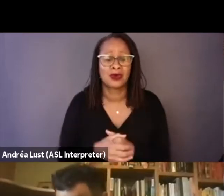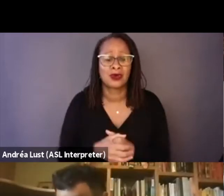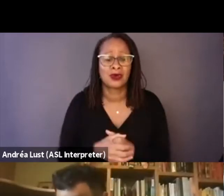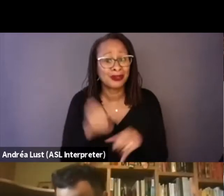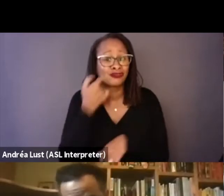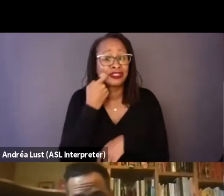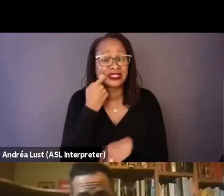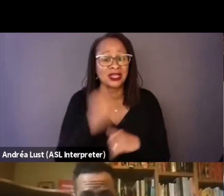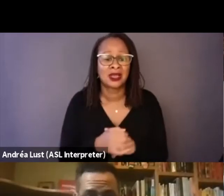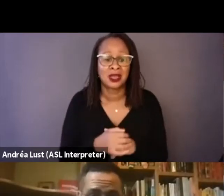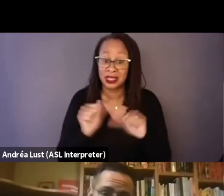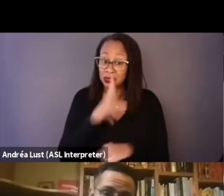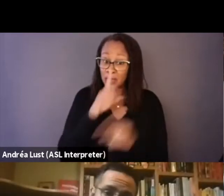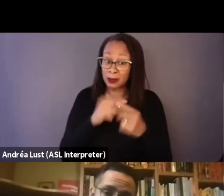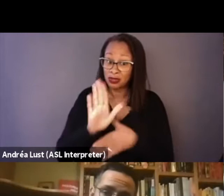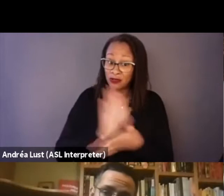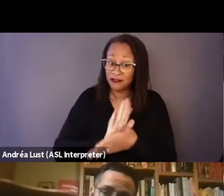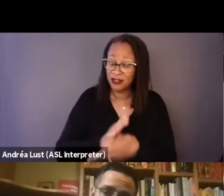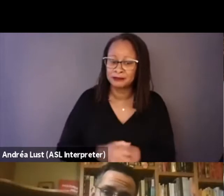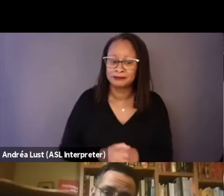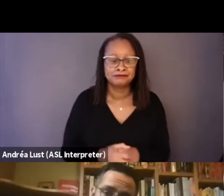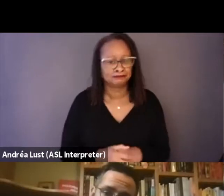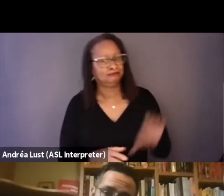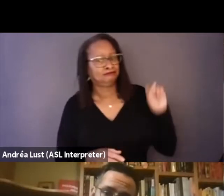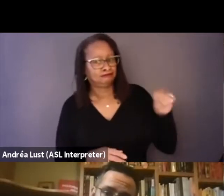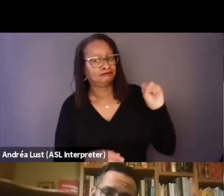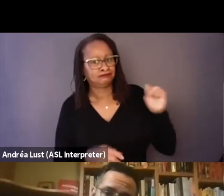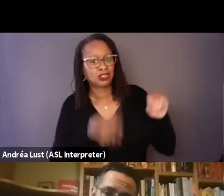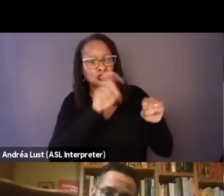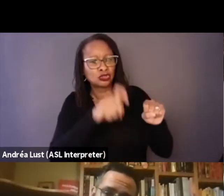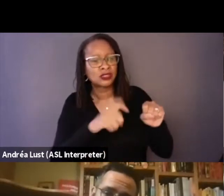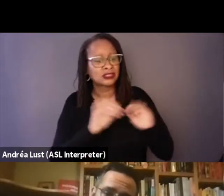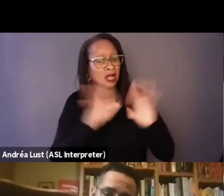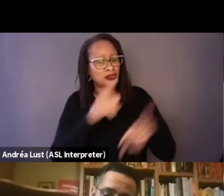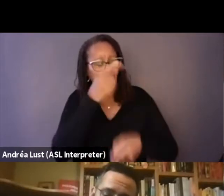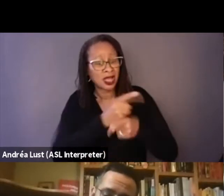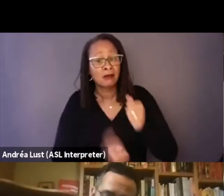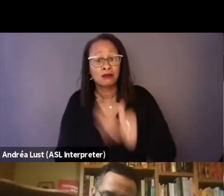Yeah, sure. So, yeah, you're absolutely right in that that's most people's perception.